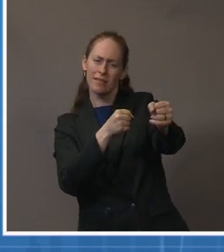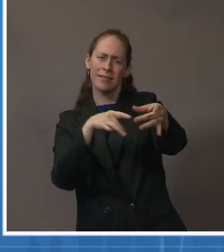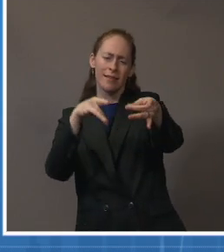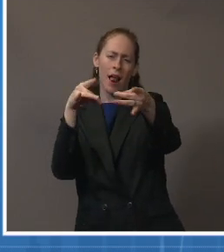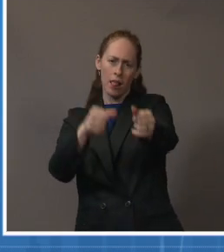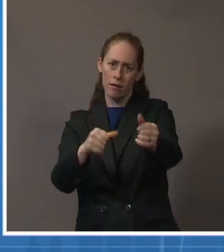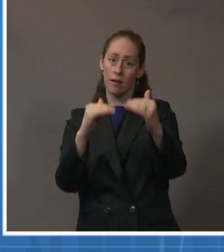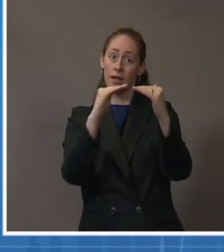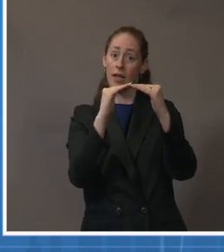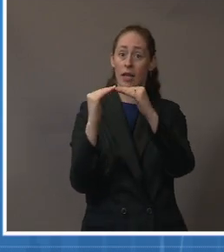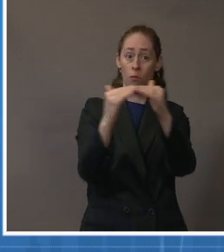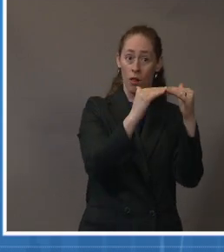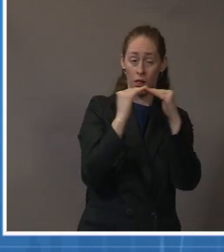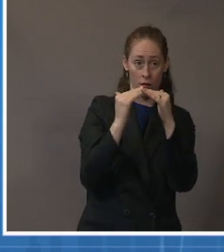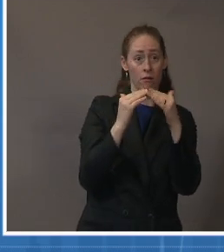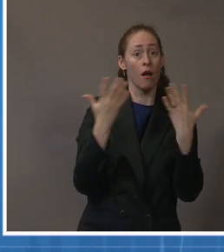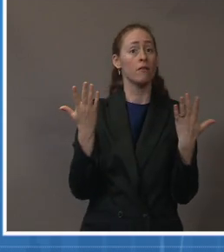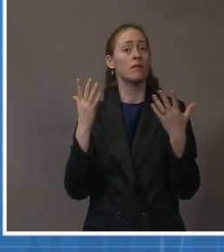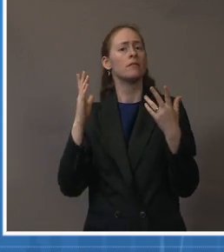to help combat the pandemic globally.